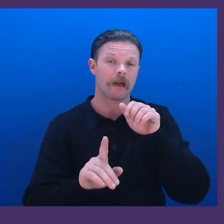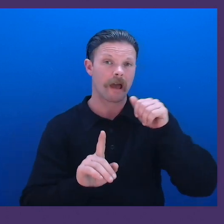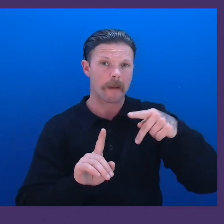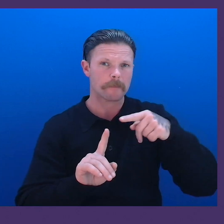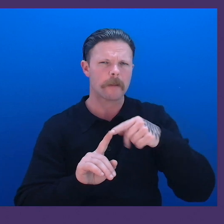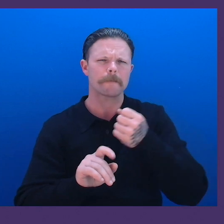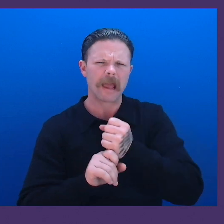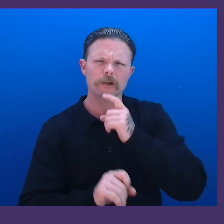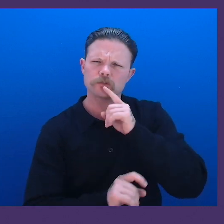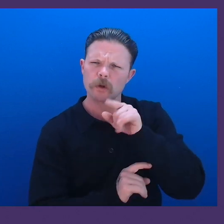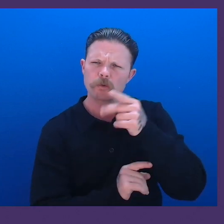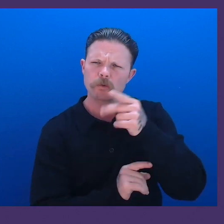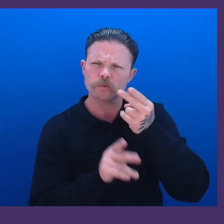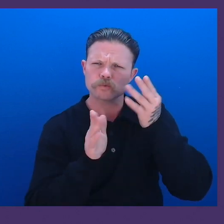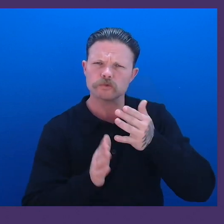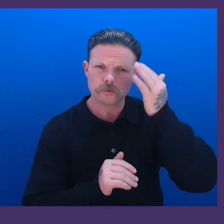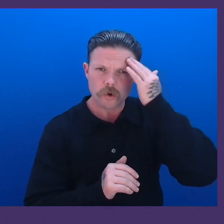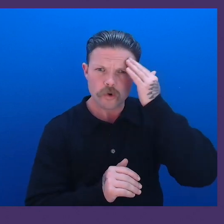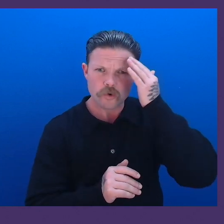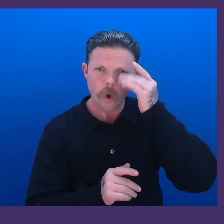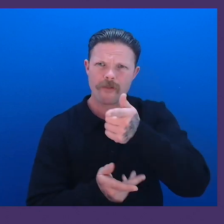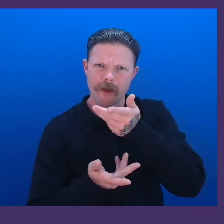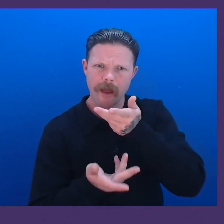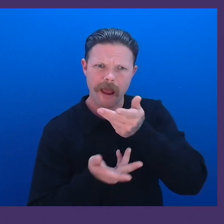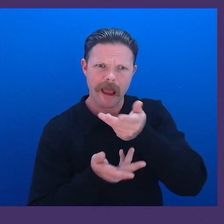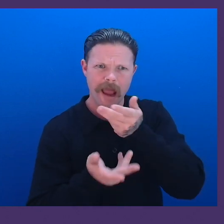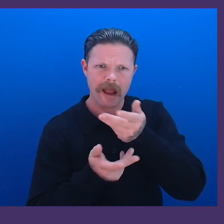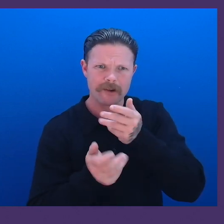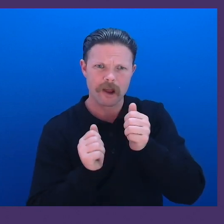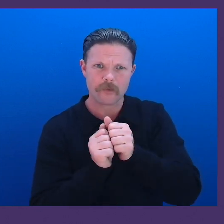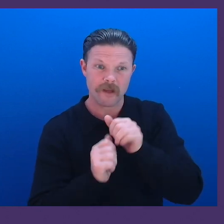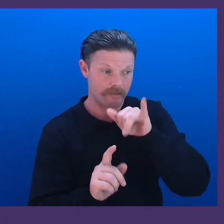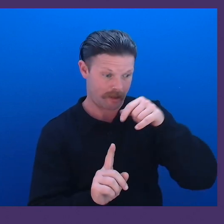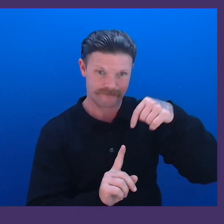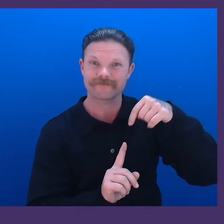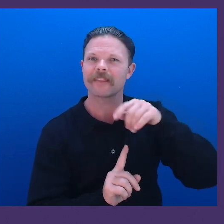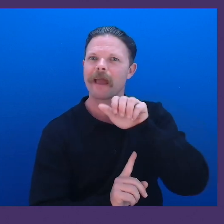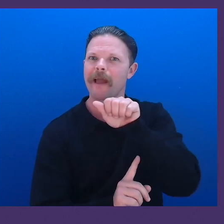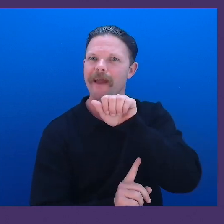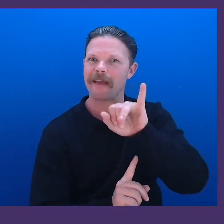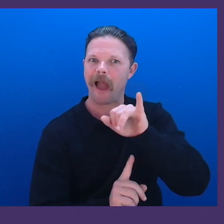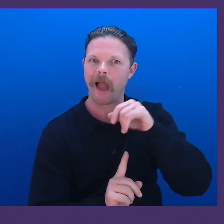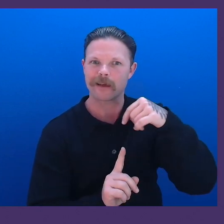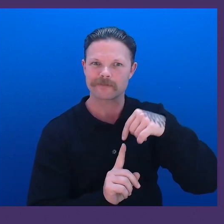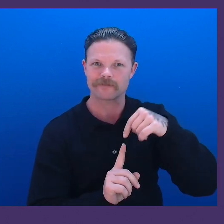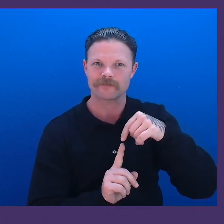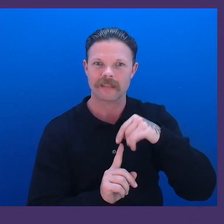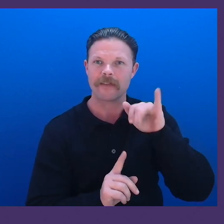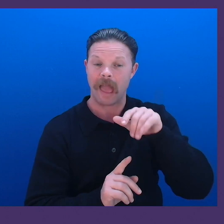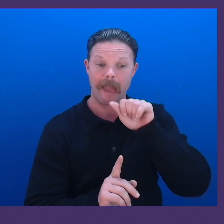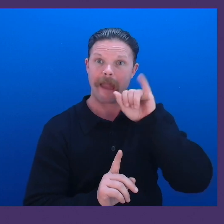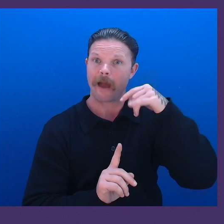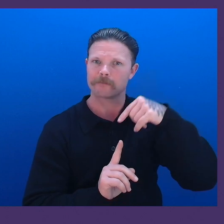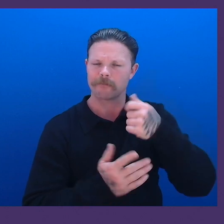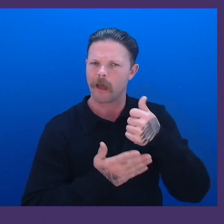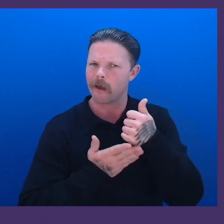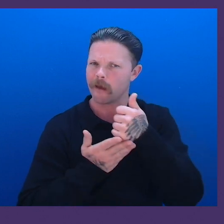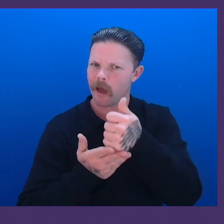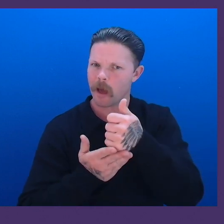that they are aware that that's AI and that AI is helping them to follow along with its workings.